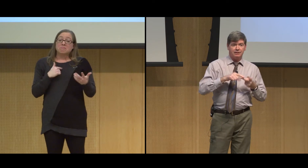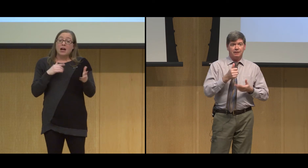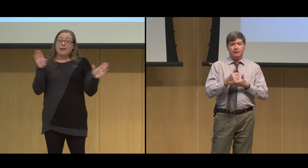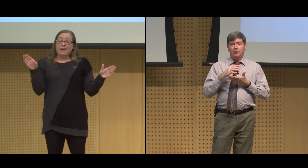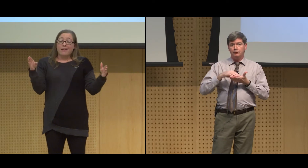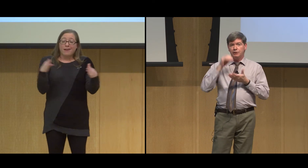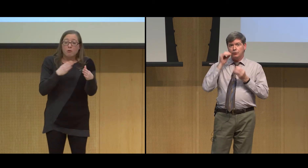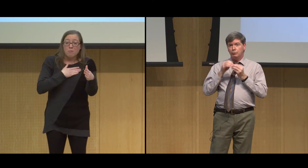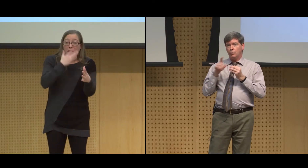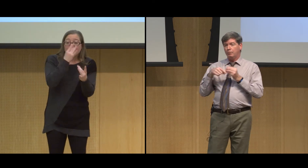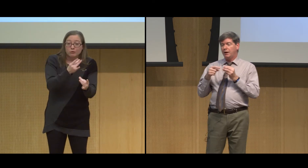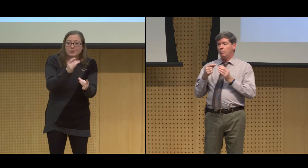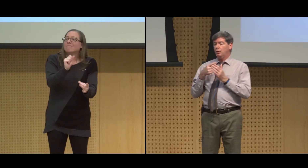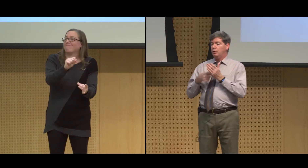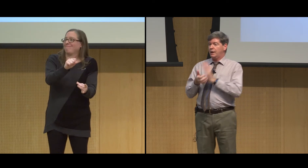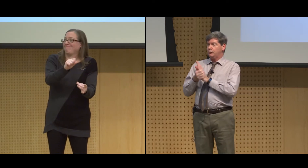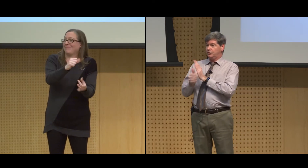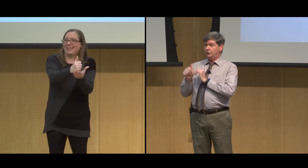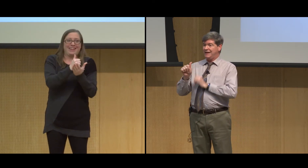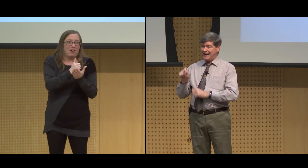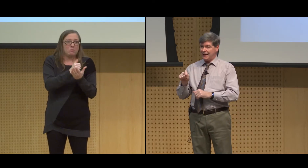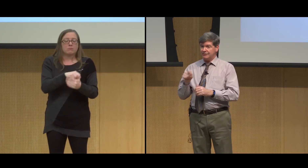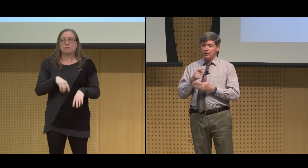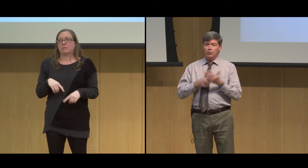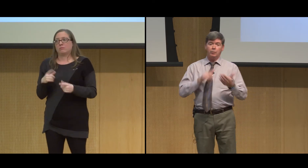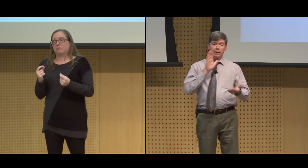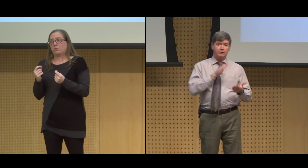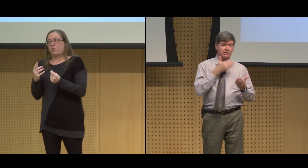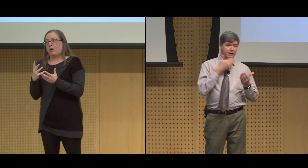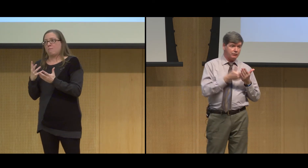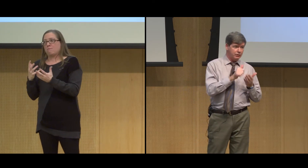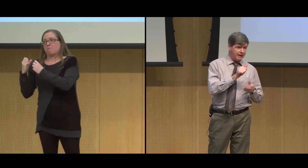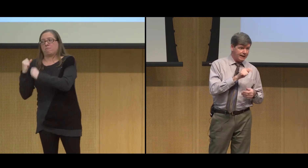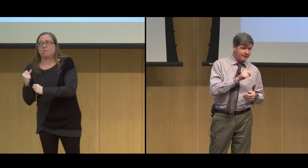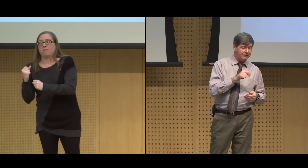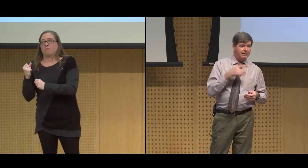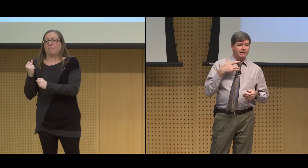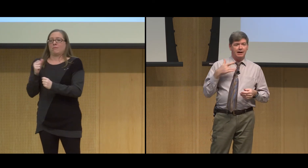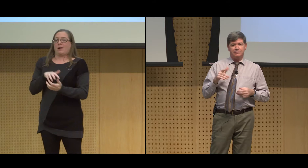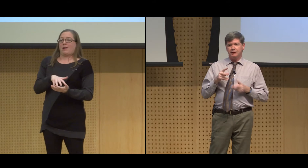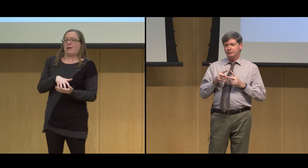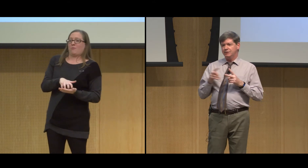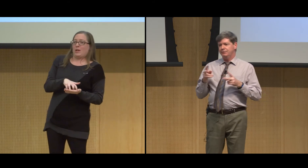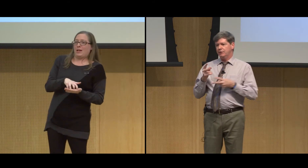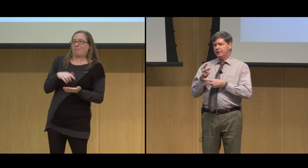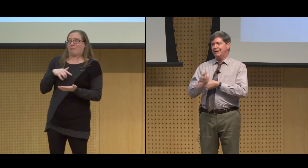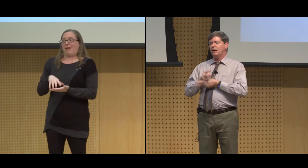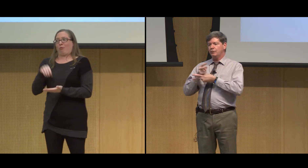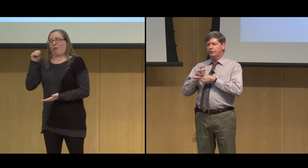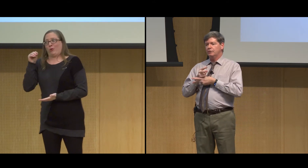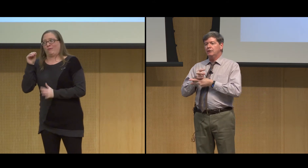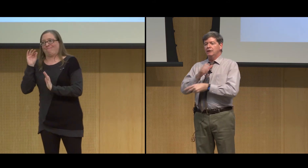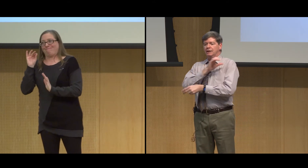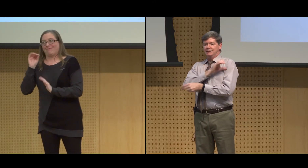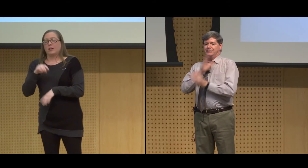It helped me learn more about what I was good at or what I was less good at. I tended to be a very careful clinician